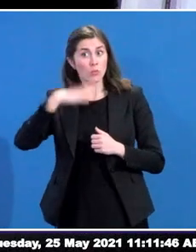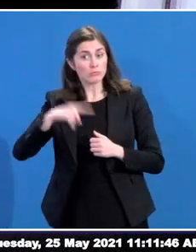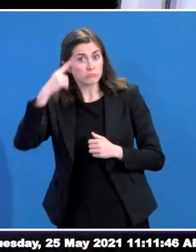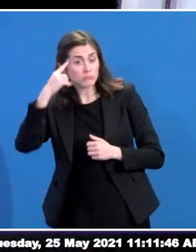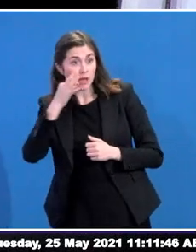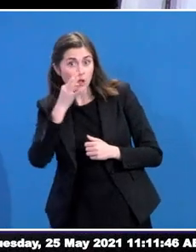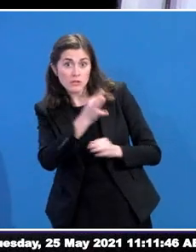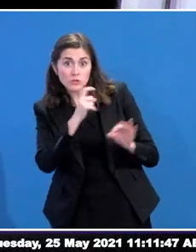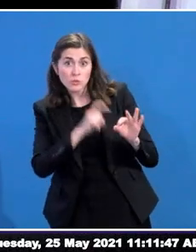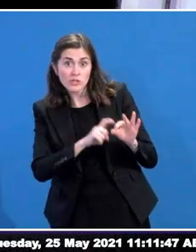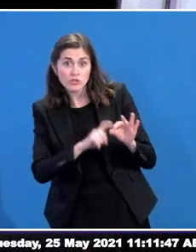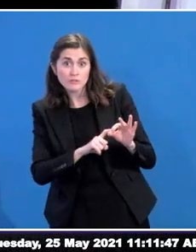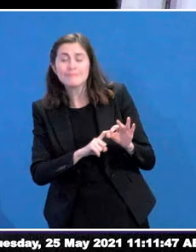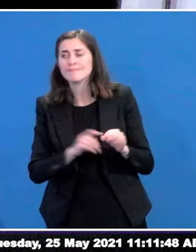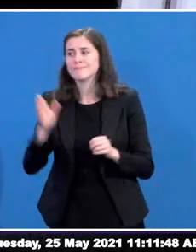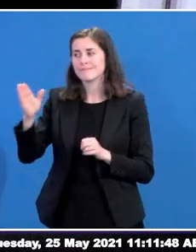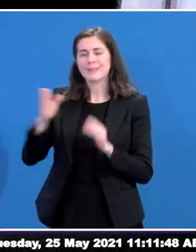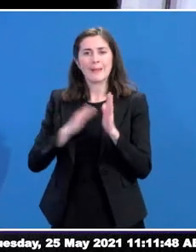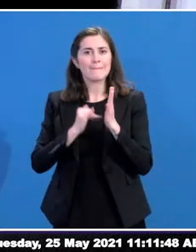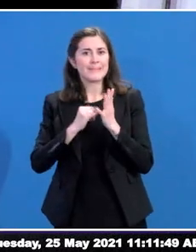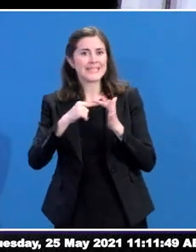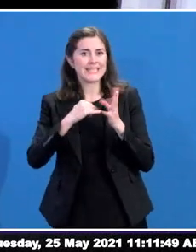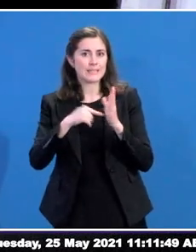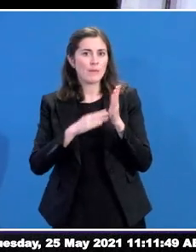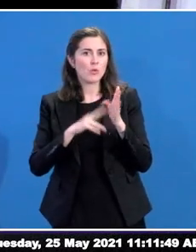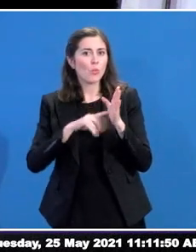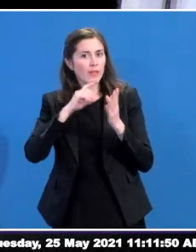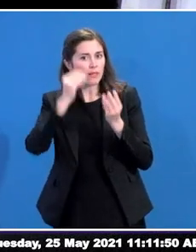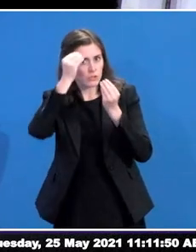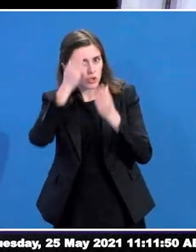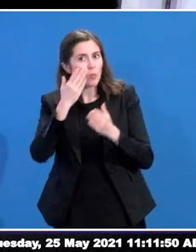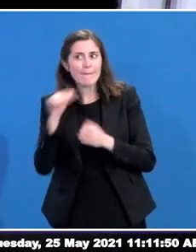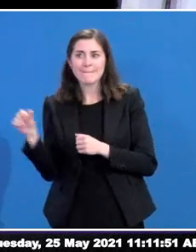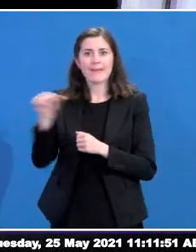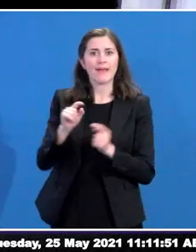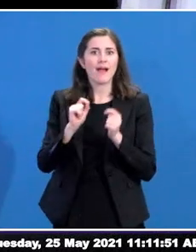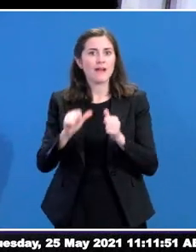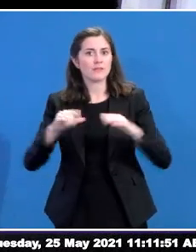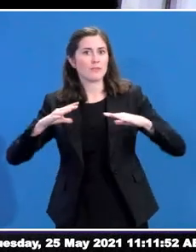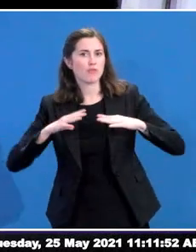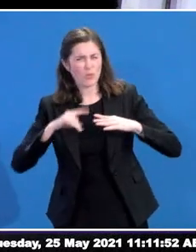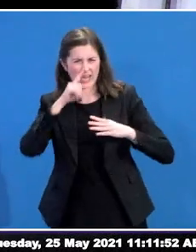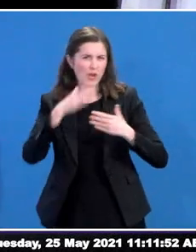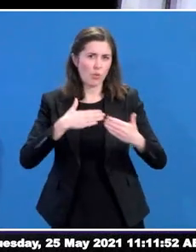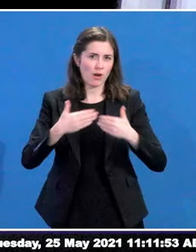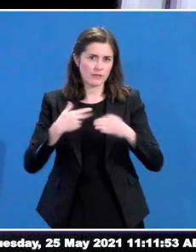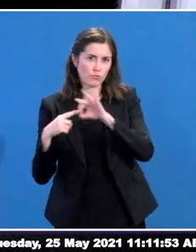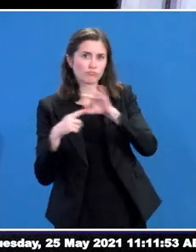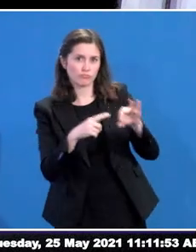Ms Eastman will keep you informed and when we return we will sort that out. So subject to that, we will adjourn.